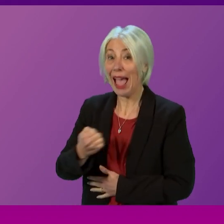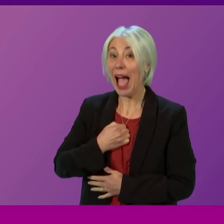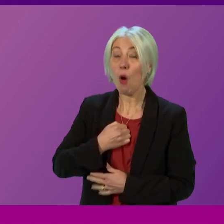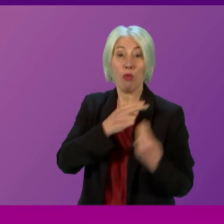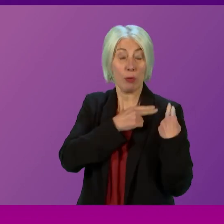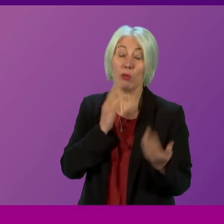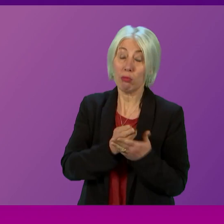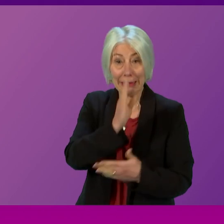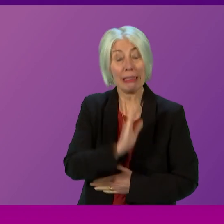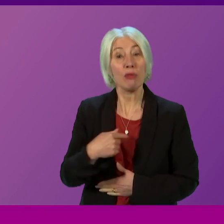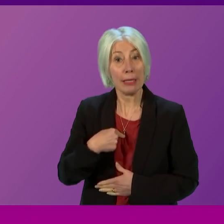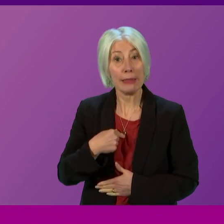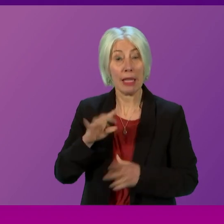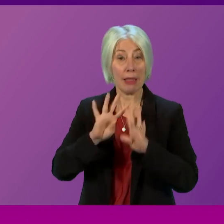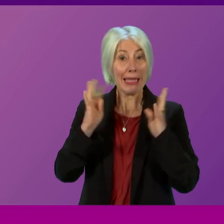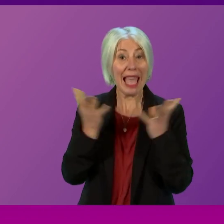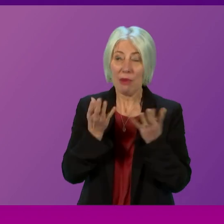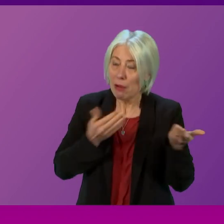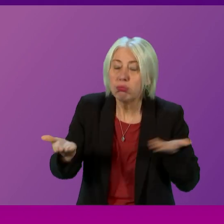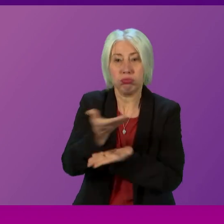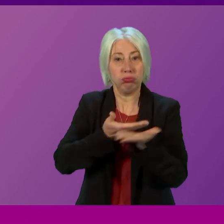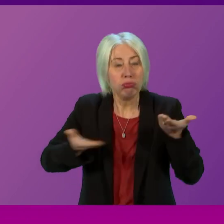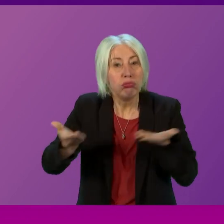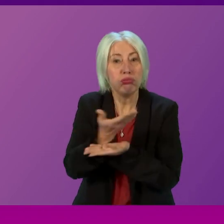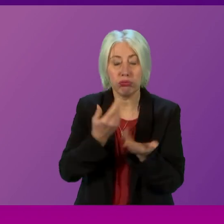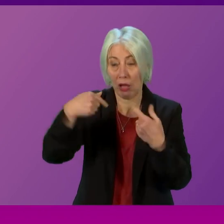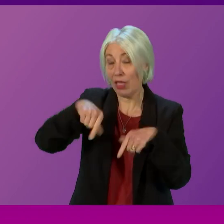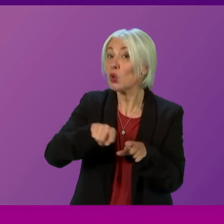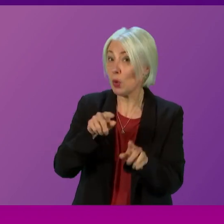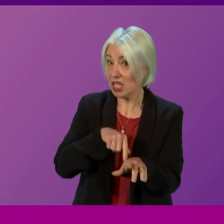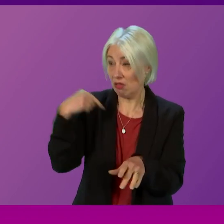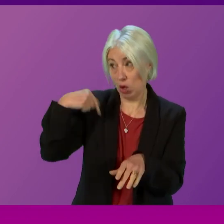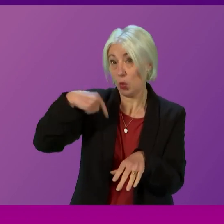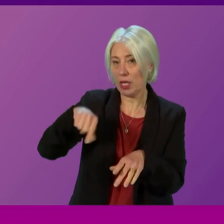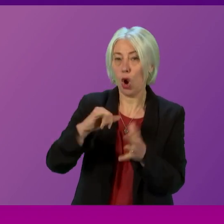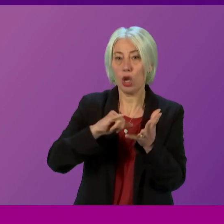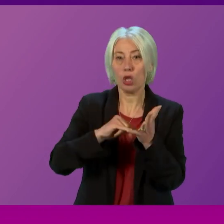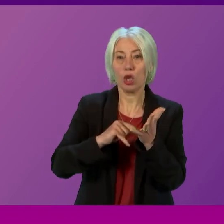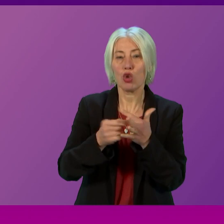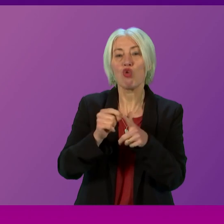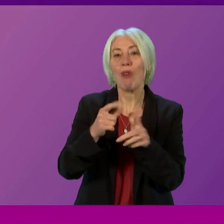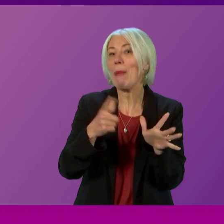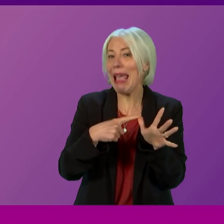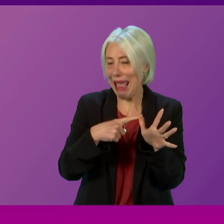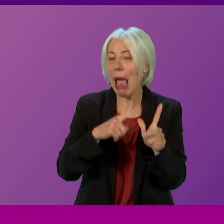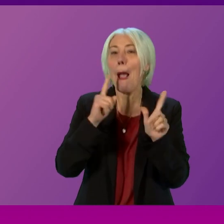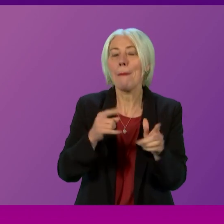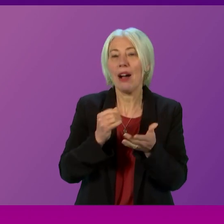Cabinet had a very lengthy discussion on Strep A in general, and on antibiotics supply,